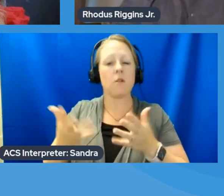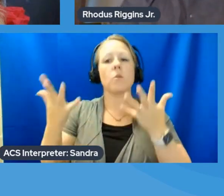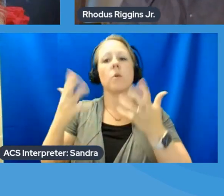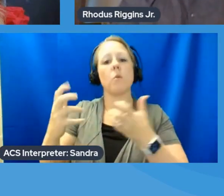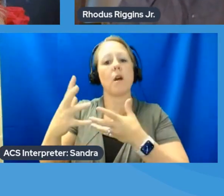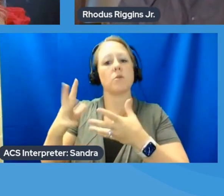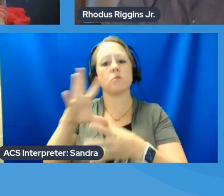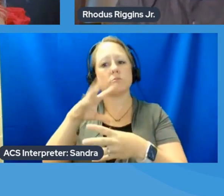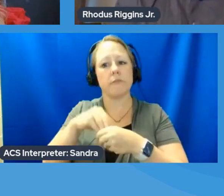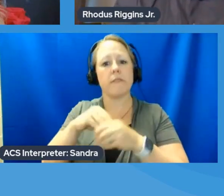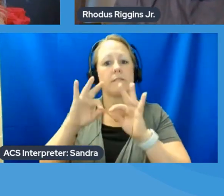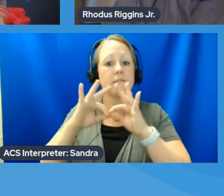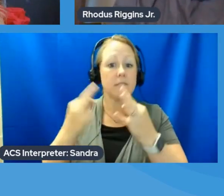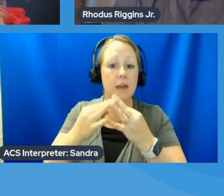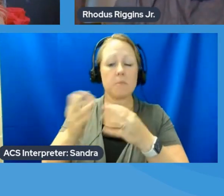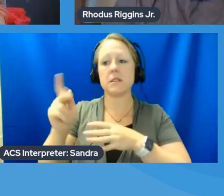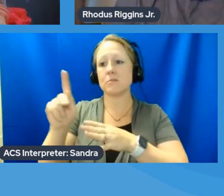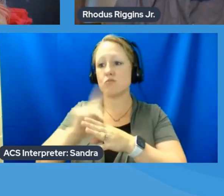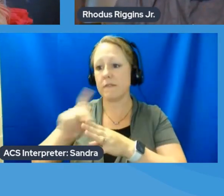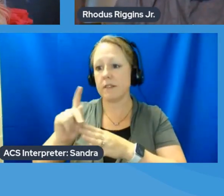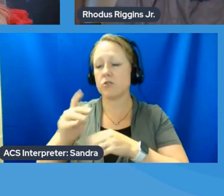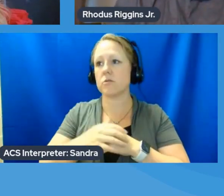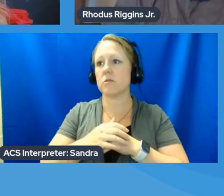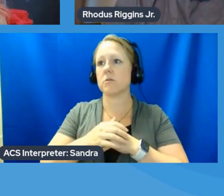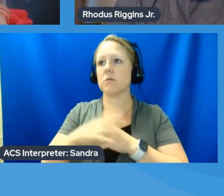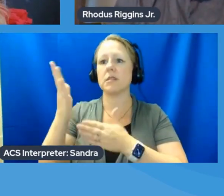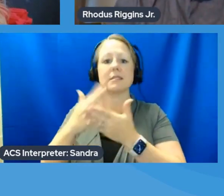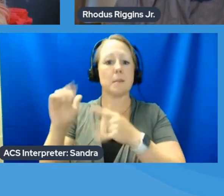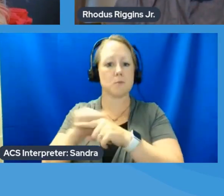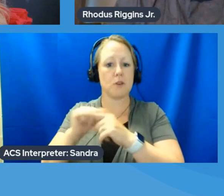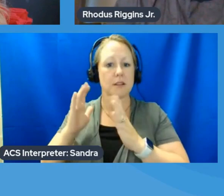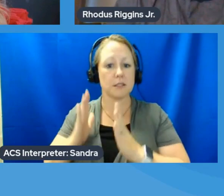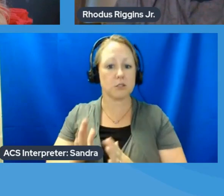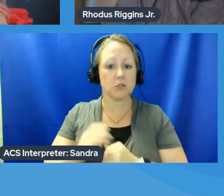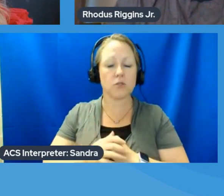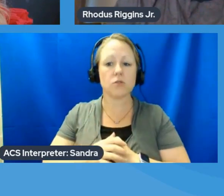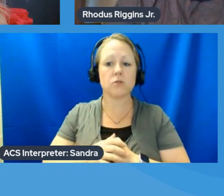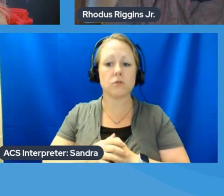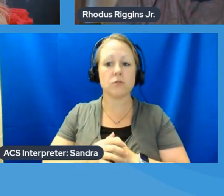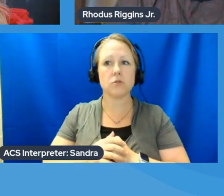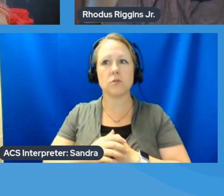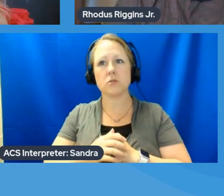as well as some practitioners in kind of learning more about